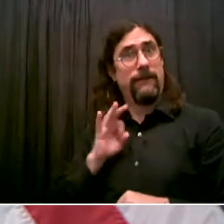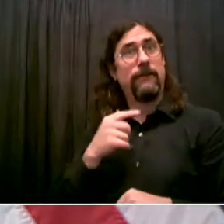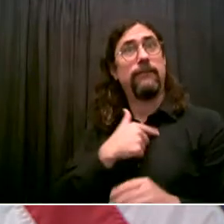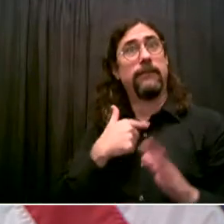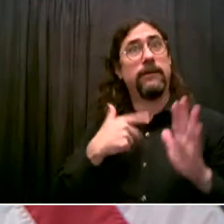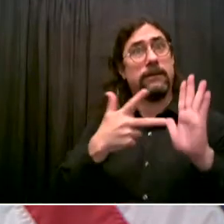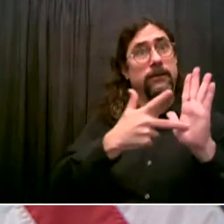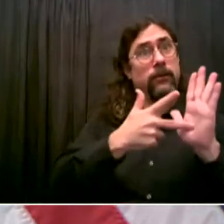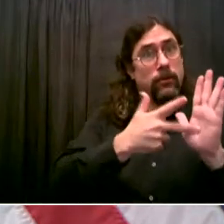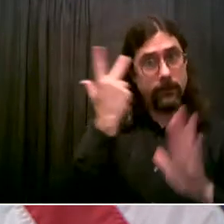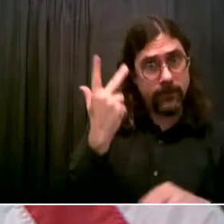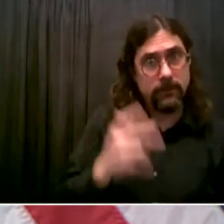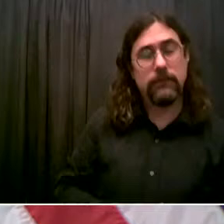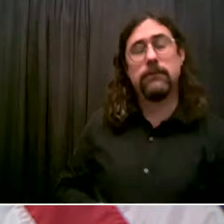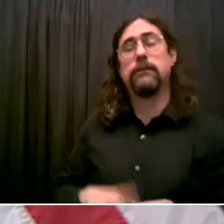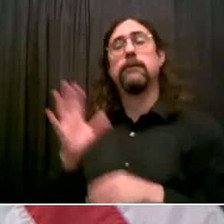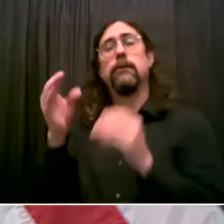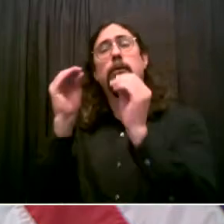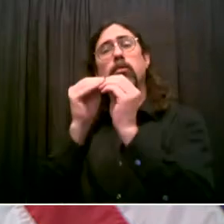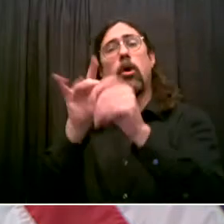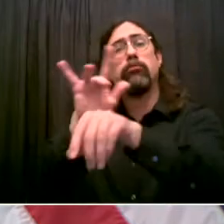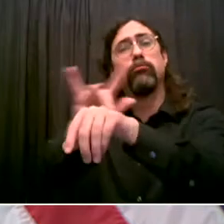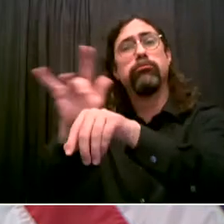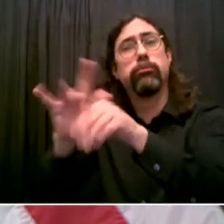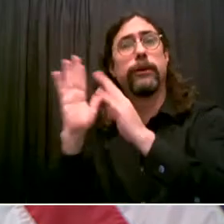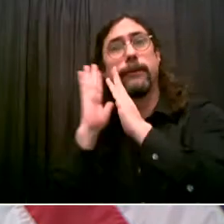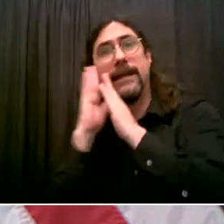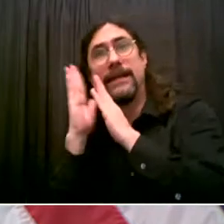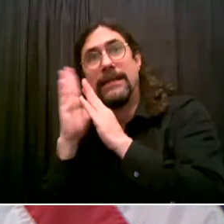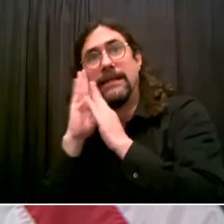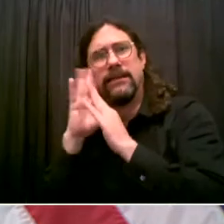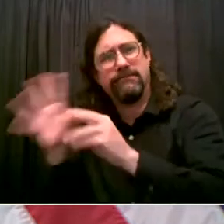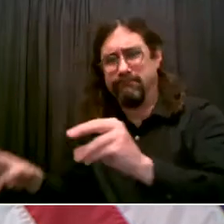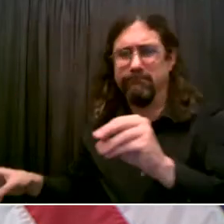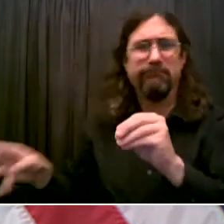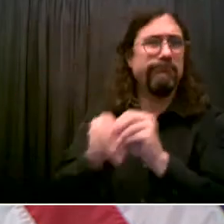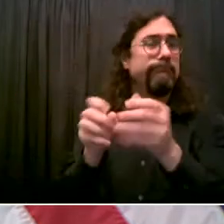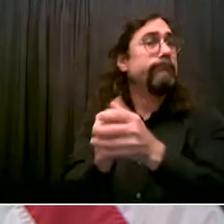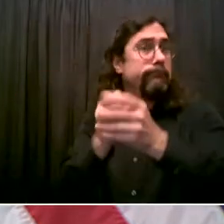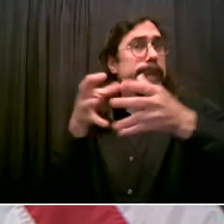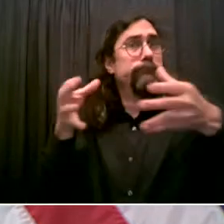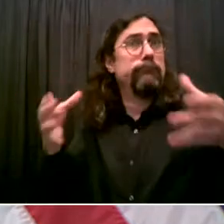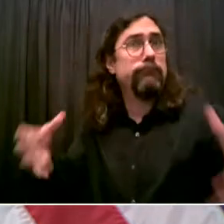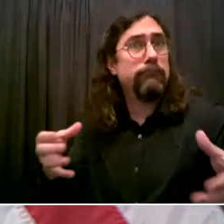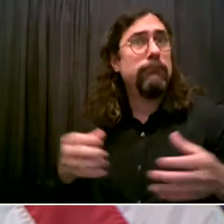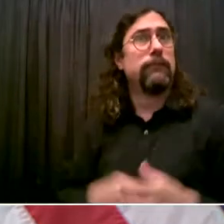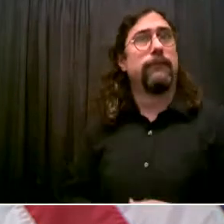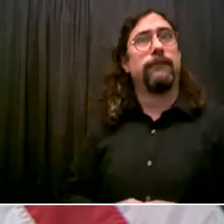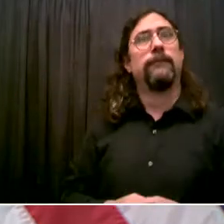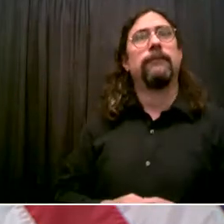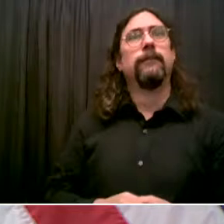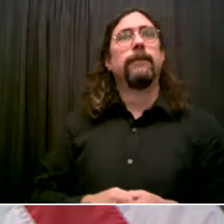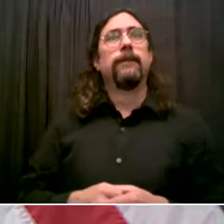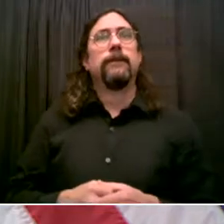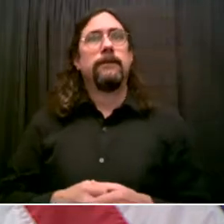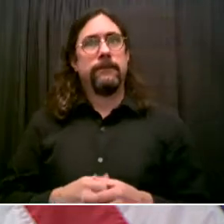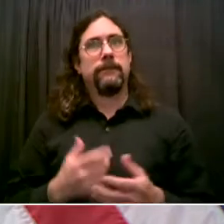ARE ADDING MORE TODAY TO HELP WITH THE RECOVERY EFFORTS TO GET PEOPLE BACK INTO HOUSING. WE HAVE INCREASED THE NUMBER OF SPECIALIZED BEDS FROM 120 14 TO MORE THAN 3000.